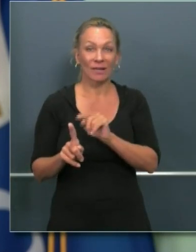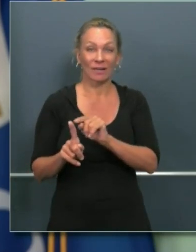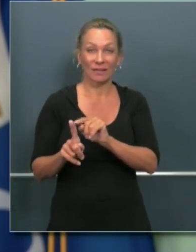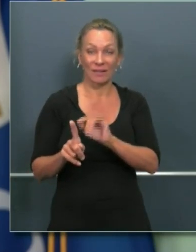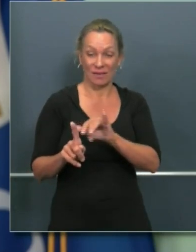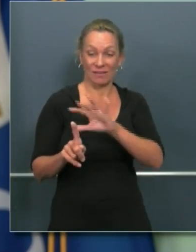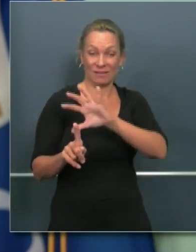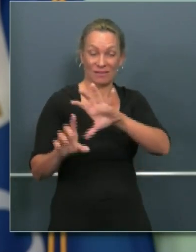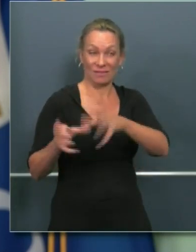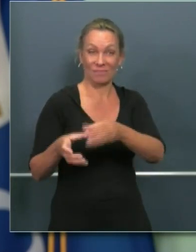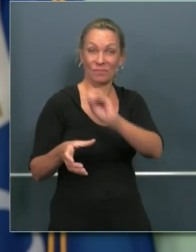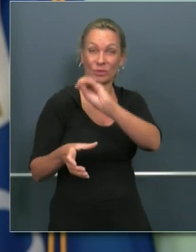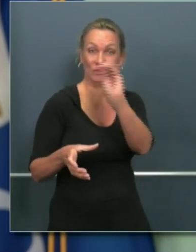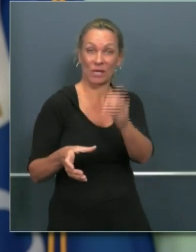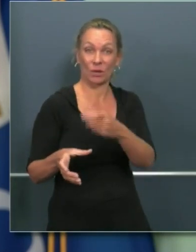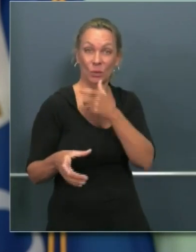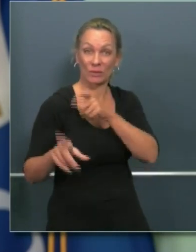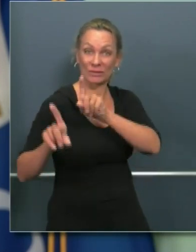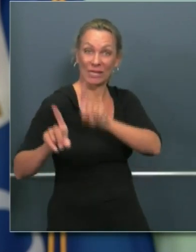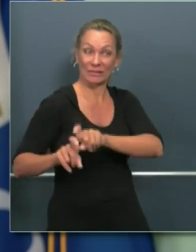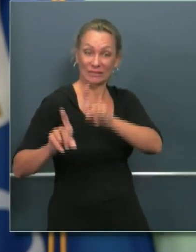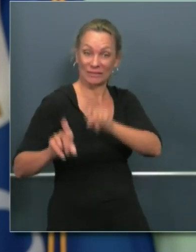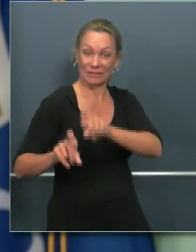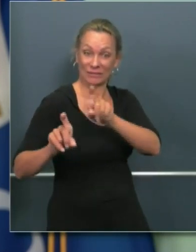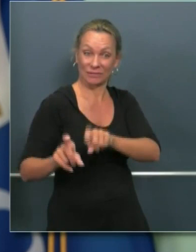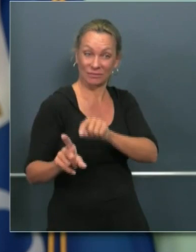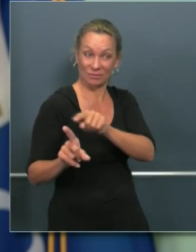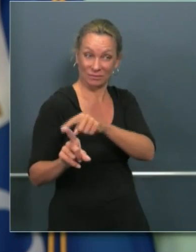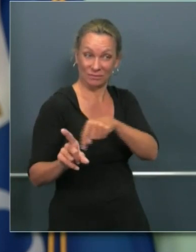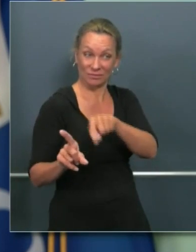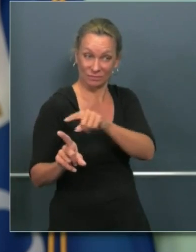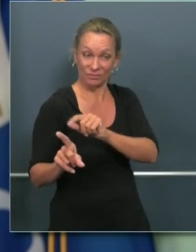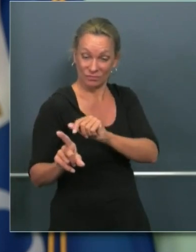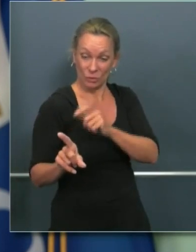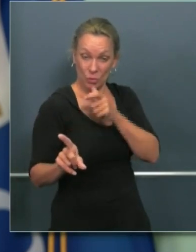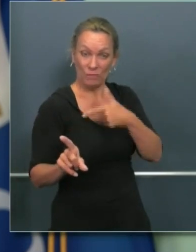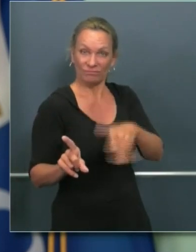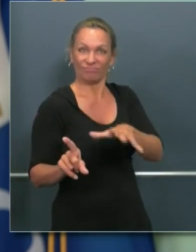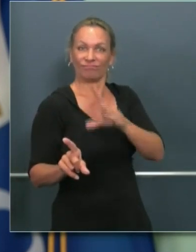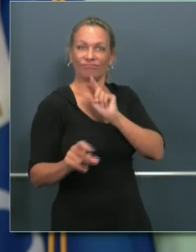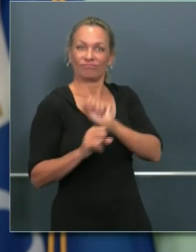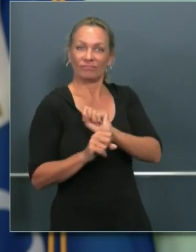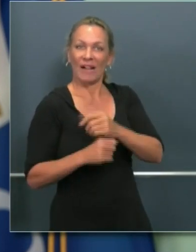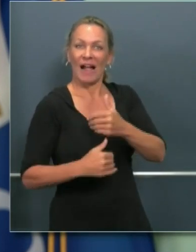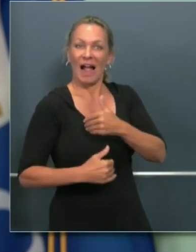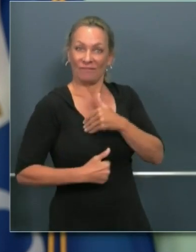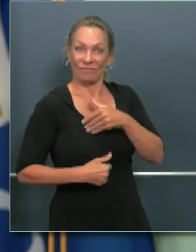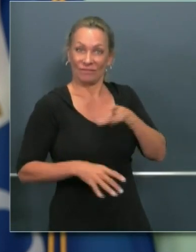EXTRAORDINARY PACE. WE HAVE POSITIVITY RATES REMEMBER POSITIVITY RATES NUMBER OF PEOPLE TESTED PERCENTAGE OF